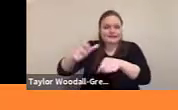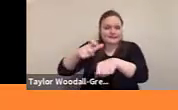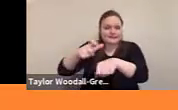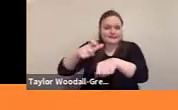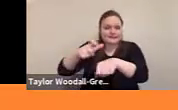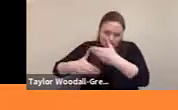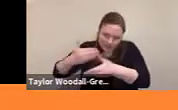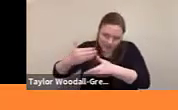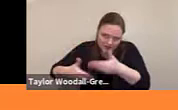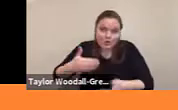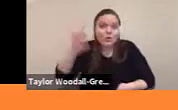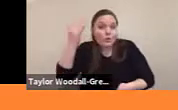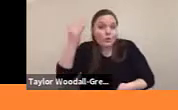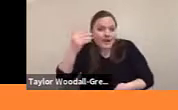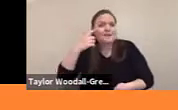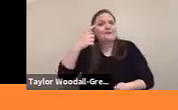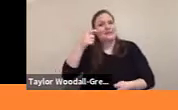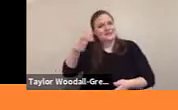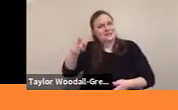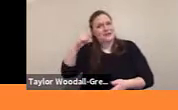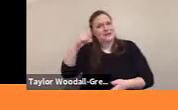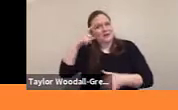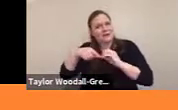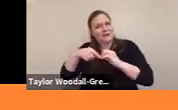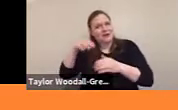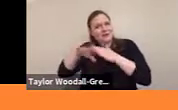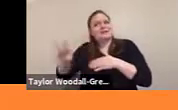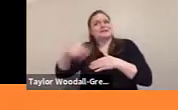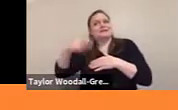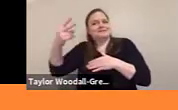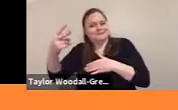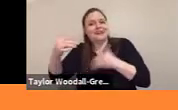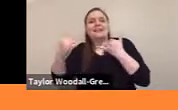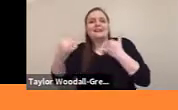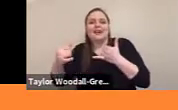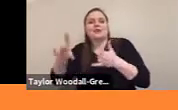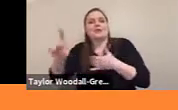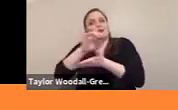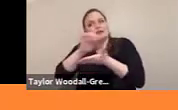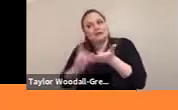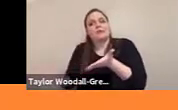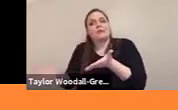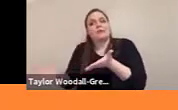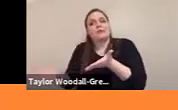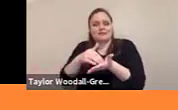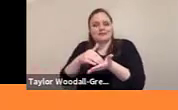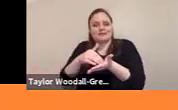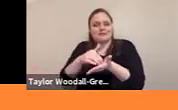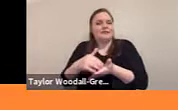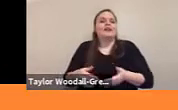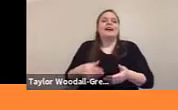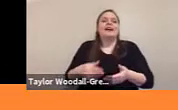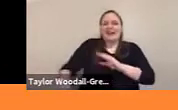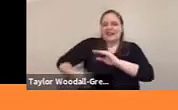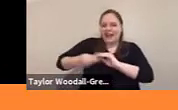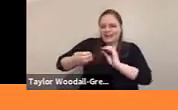and you're now revisiting the design process and that also adds additional time that you have to review the design.